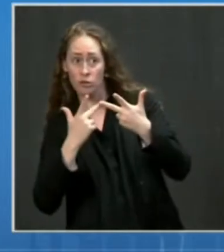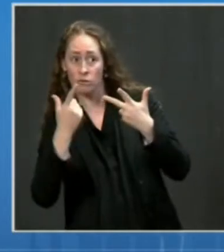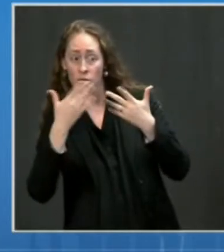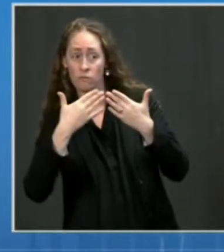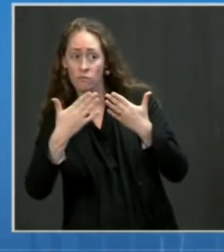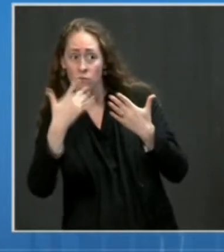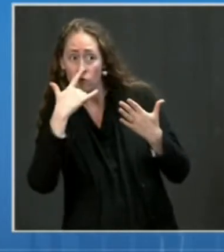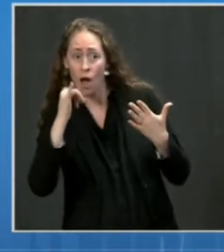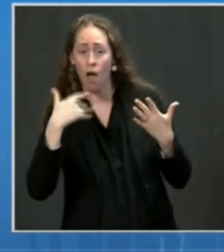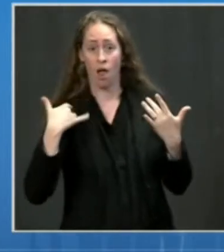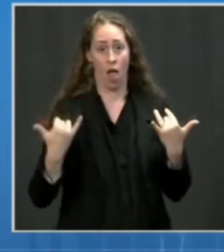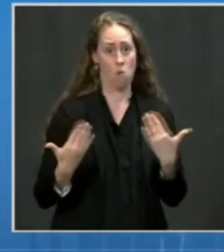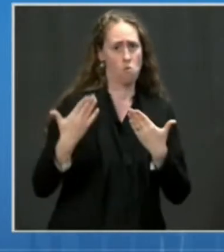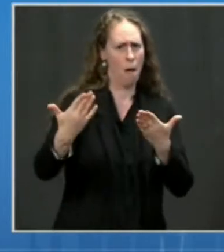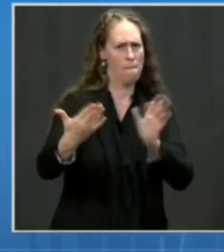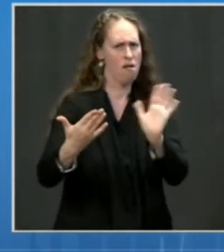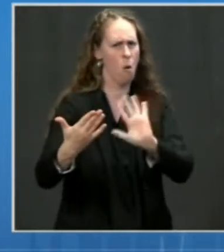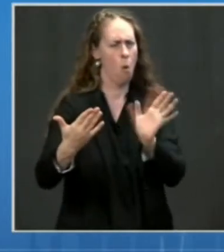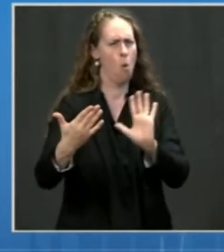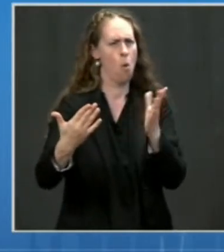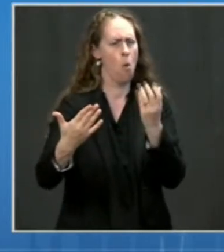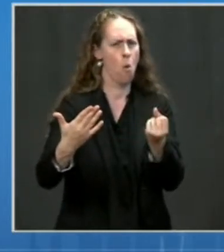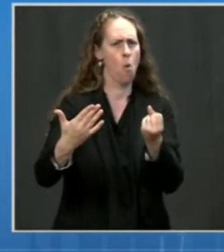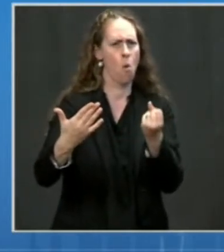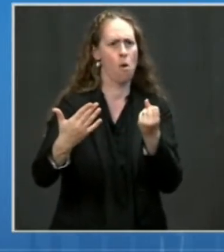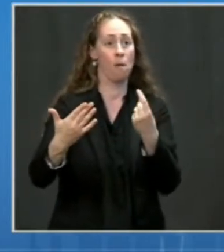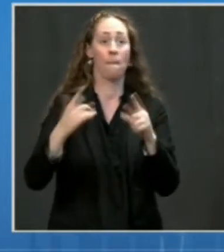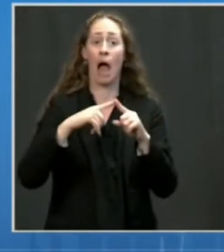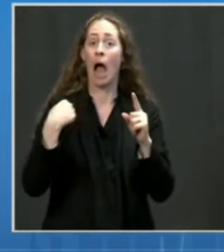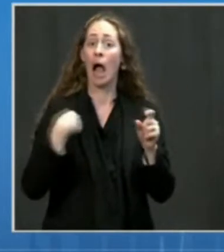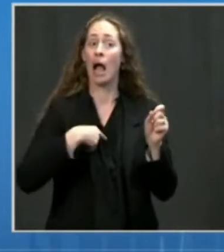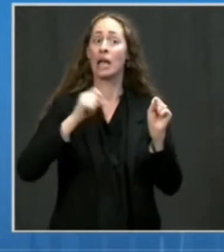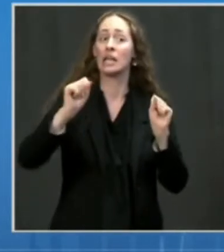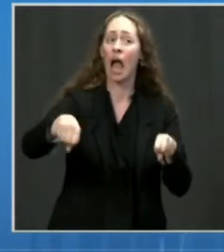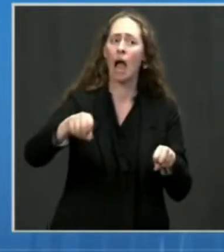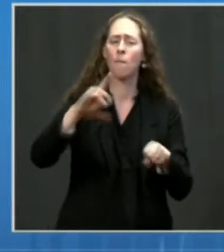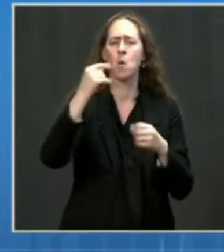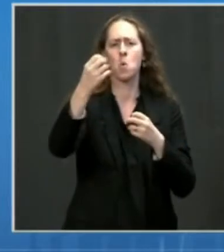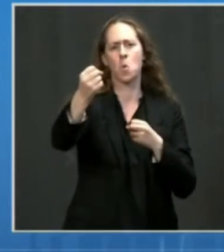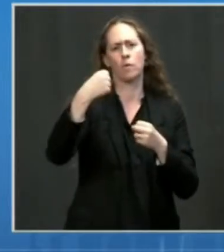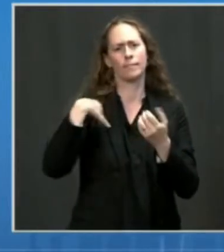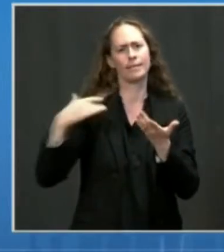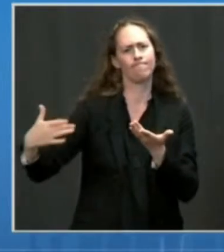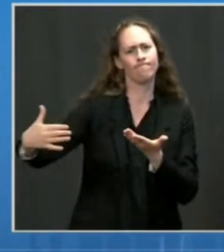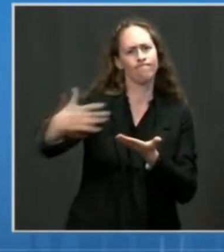WE ARE ENCOURAGING PEOPLE TO REPORT ON THE SAFETY SIDE.